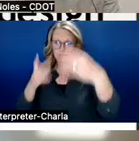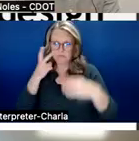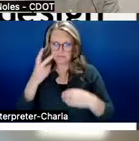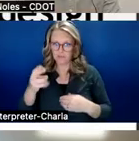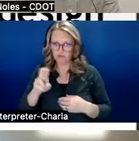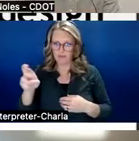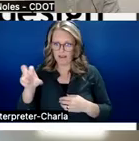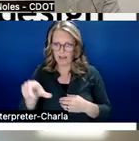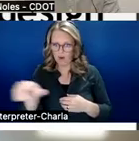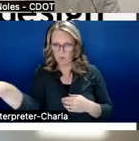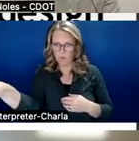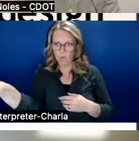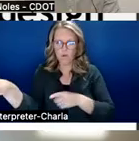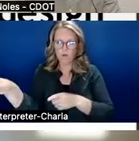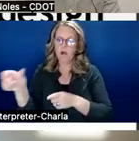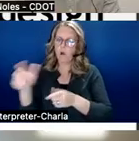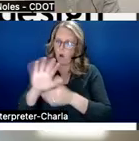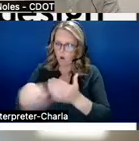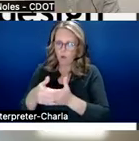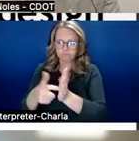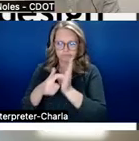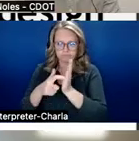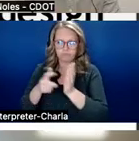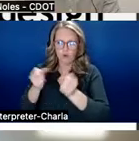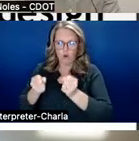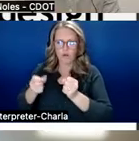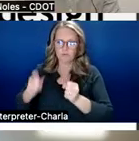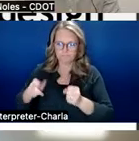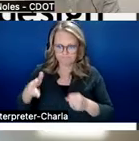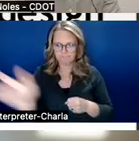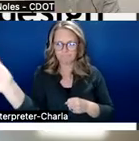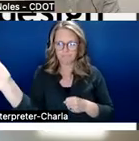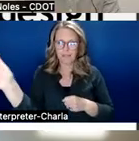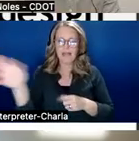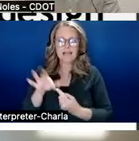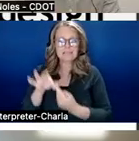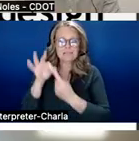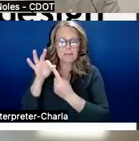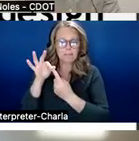except for buses which will have what we call a queue jump. So it's a special signal that allows the bus to go